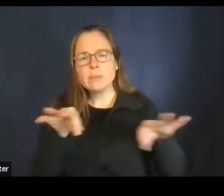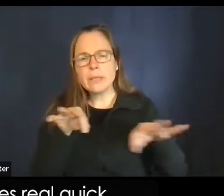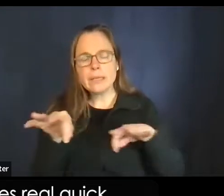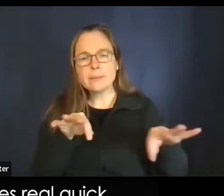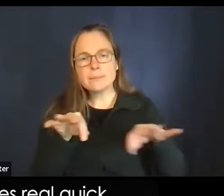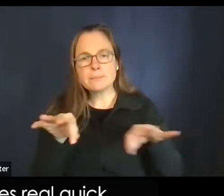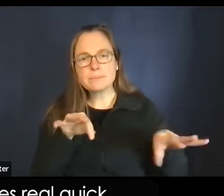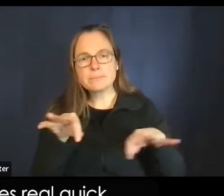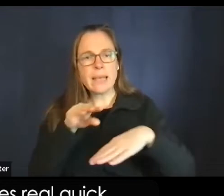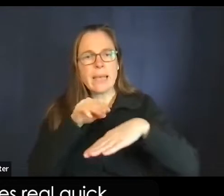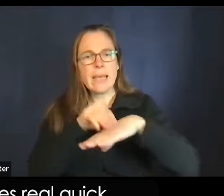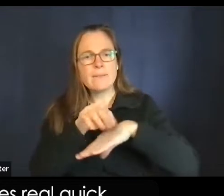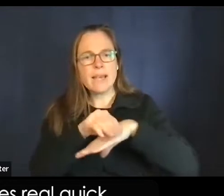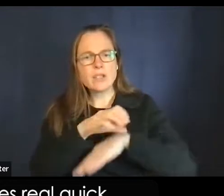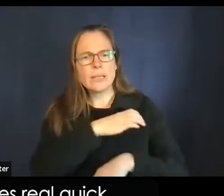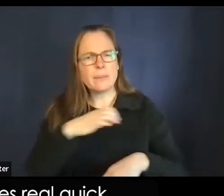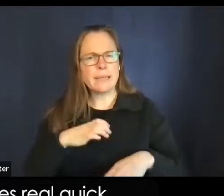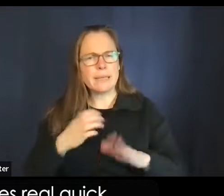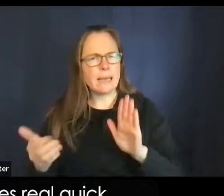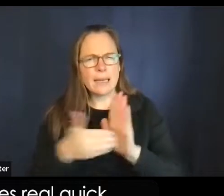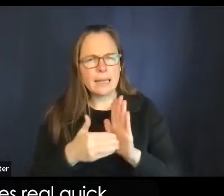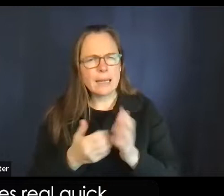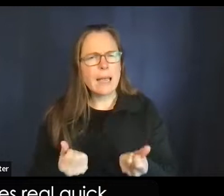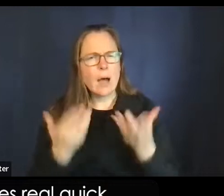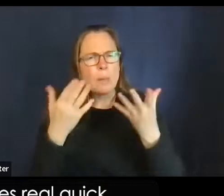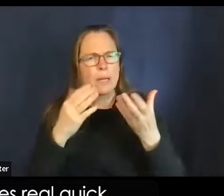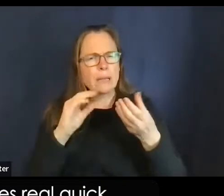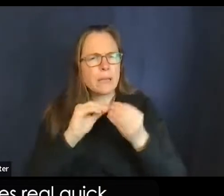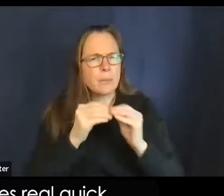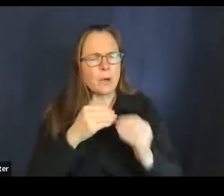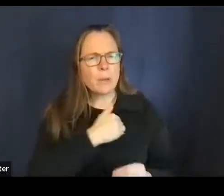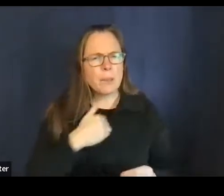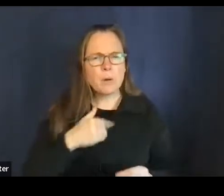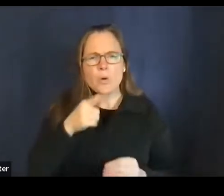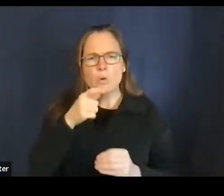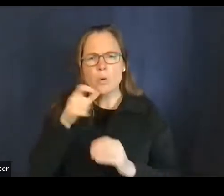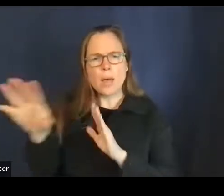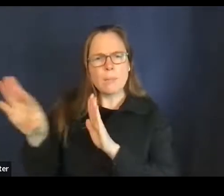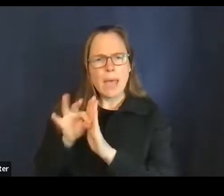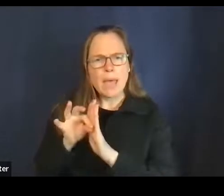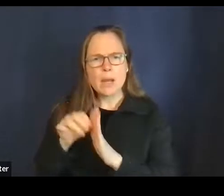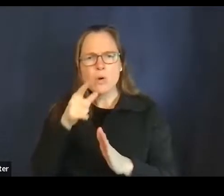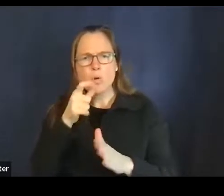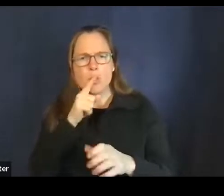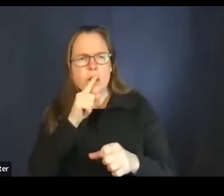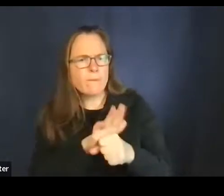the advisory committees real quick number of members, who's going to appoint them? Who has to confirm them or approve them?